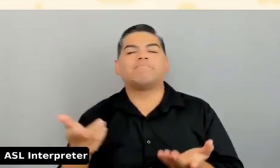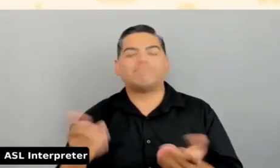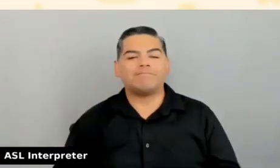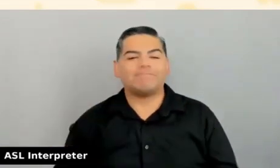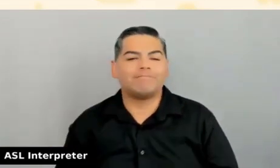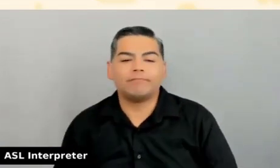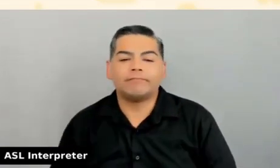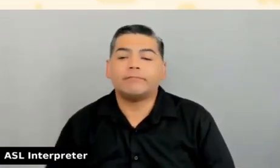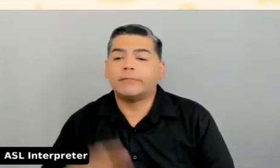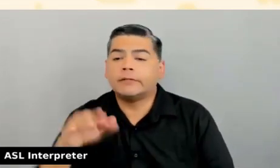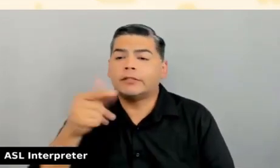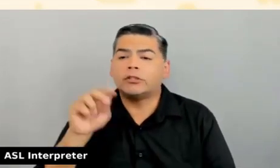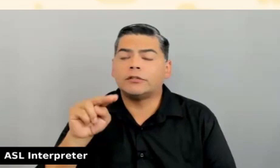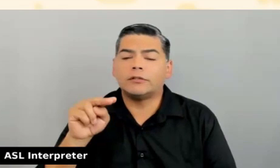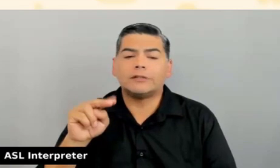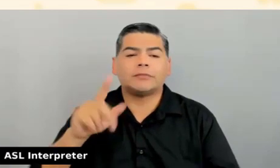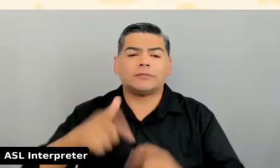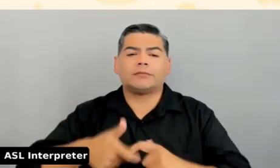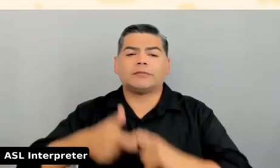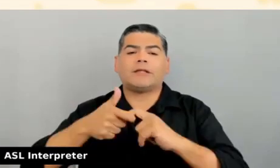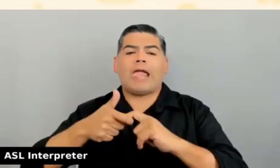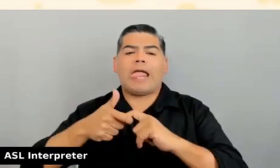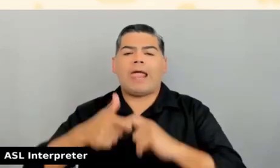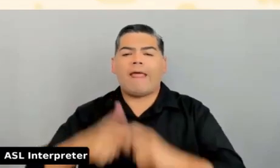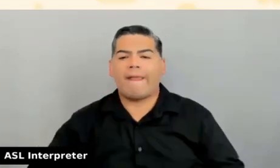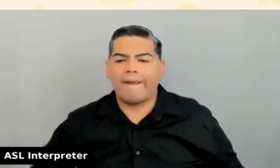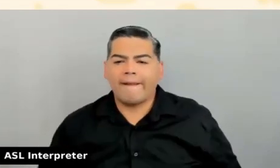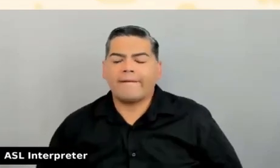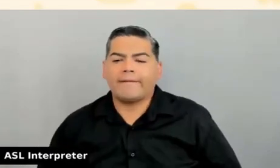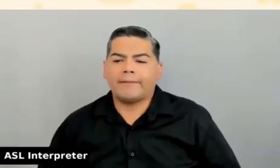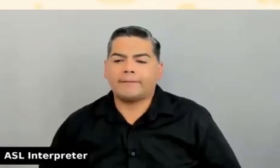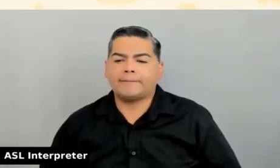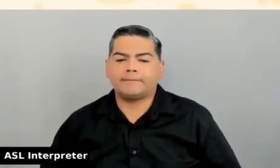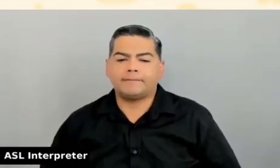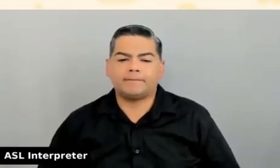Hey, Gen, I'm going to pause you right there just for just for considerations of time.